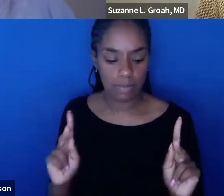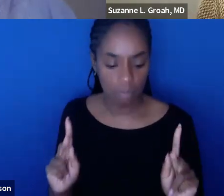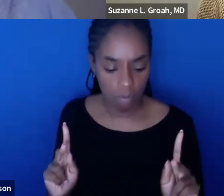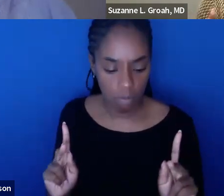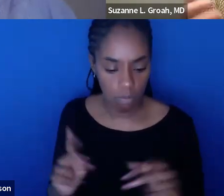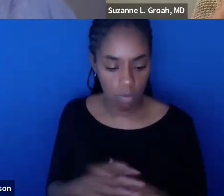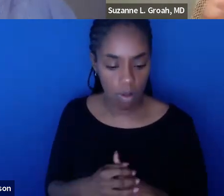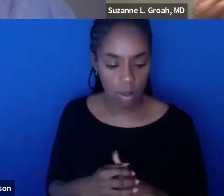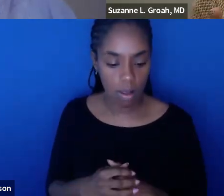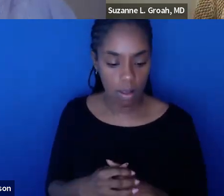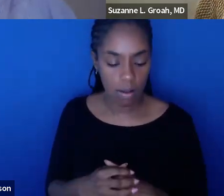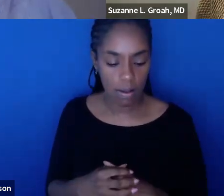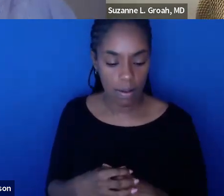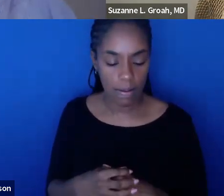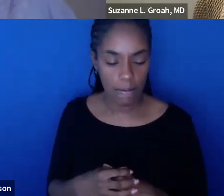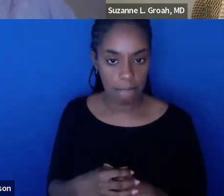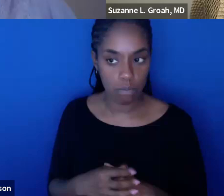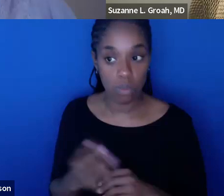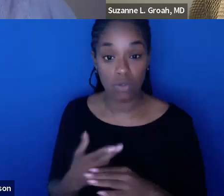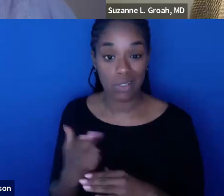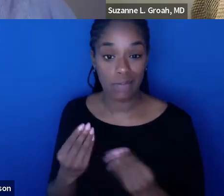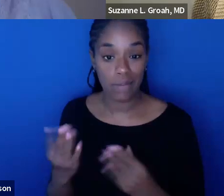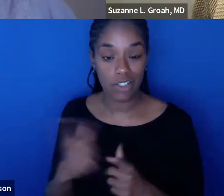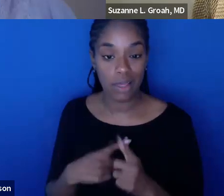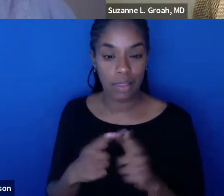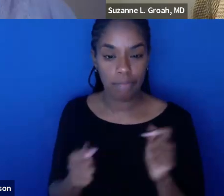information and then refine it as we go. So that's one of my approaches.